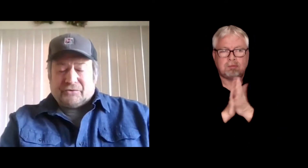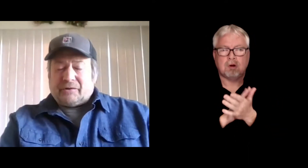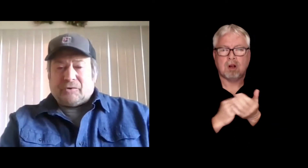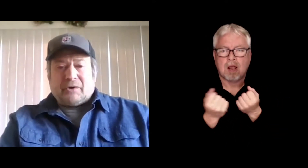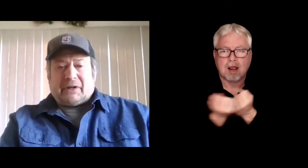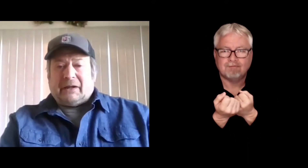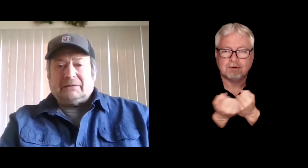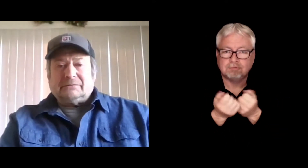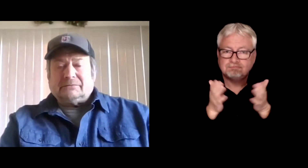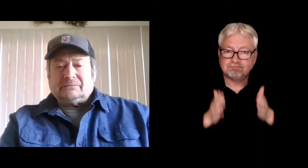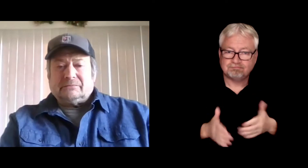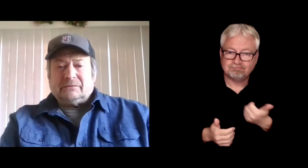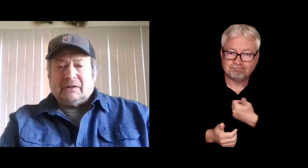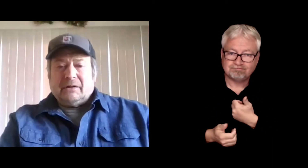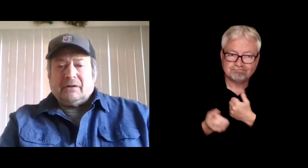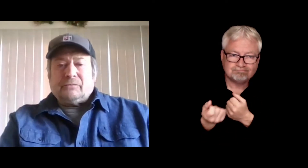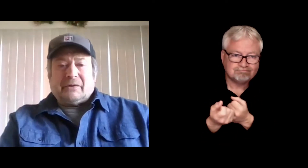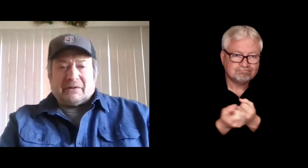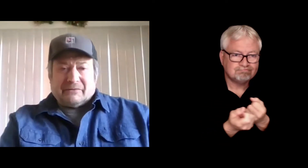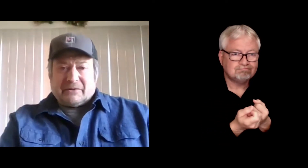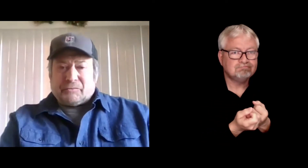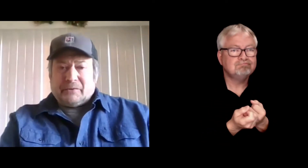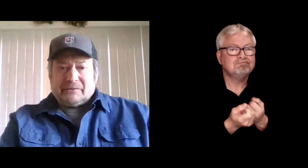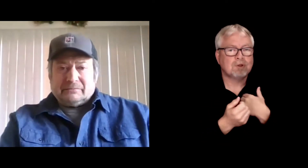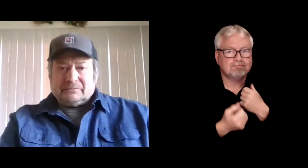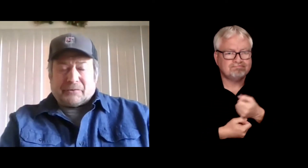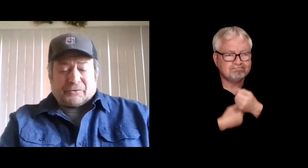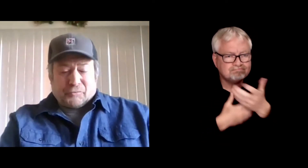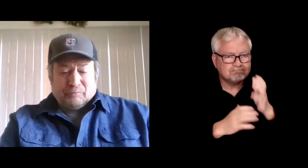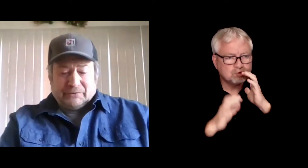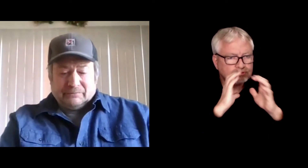to communicate with individuals, with groups,